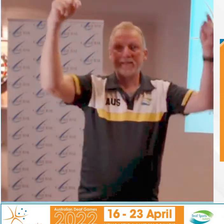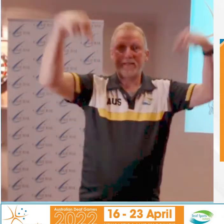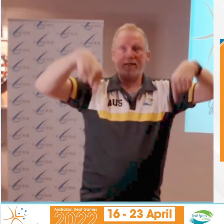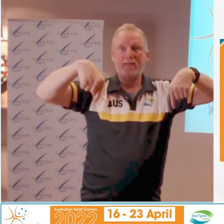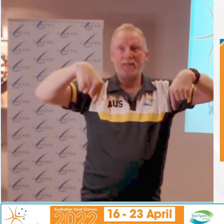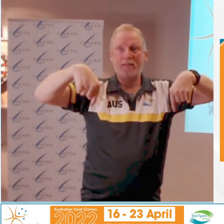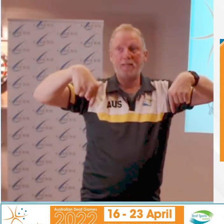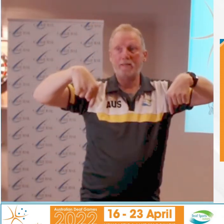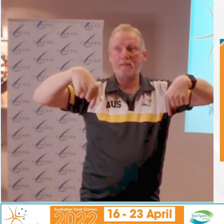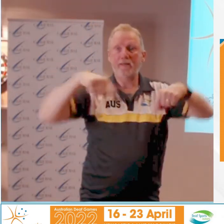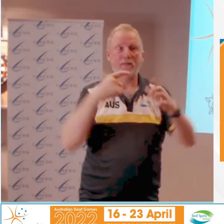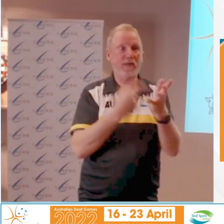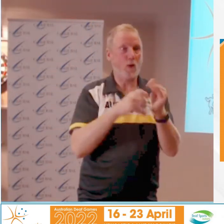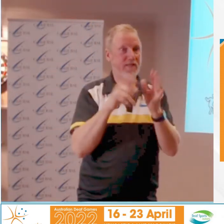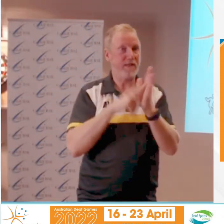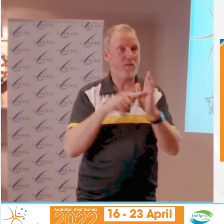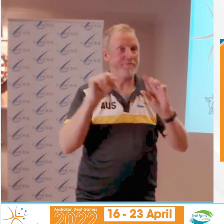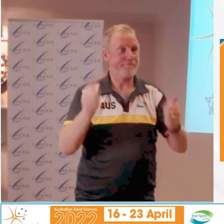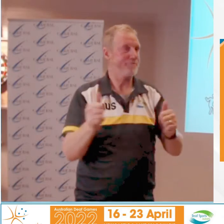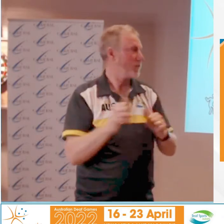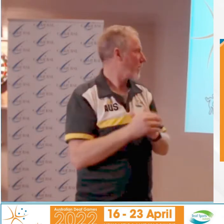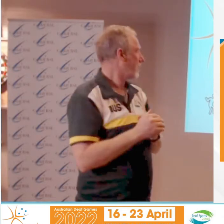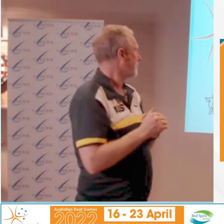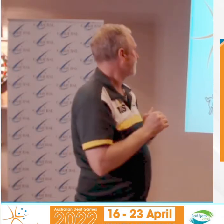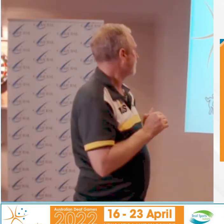the darts will be held here at the RSL club